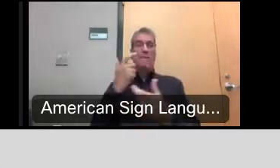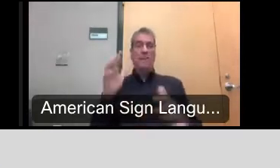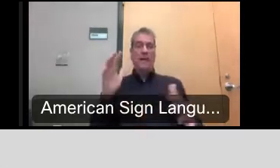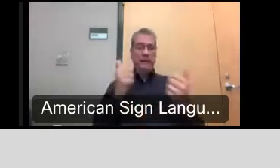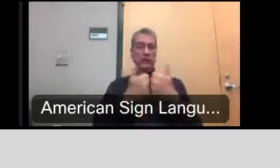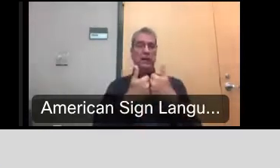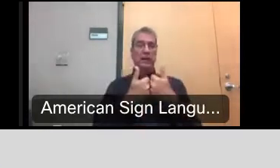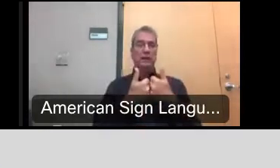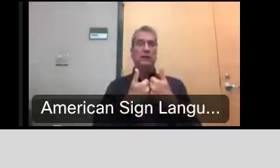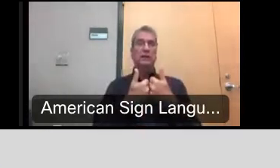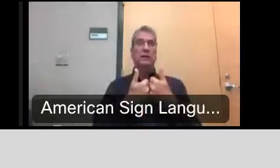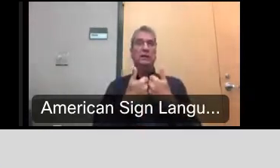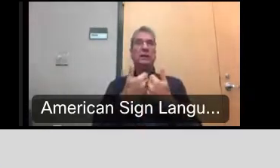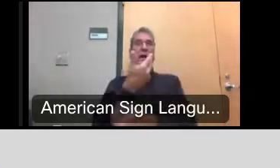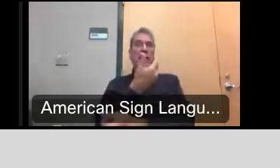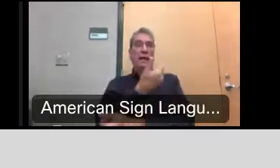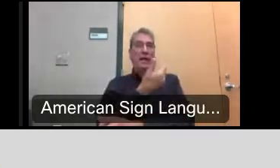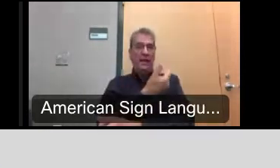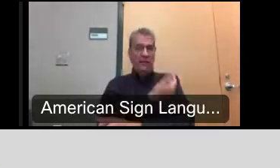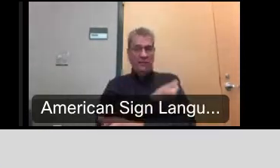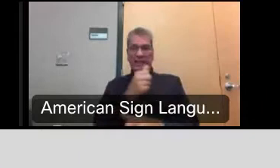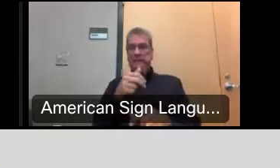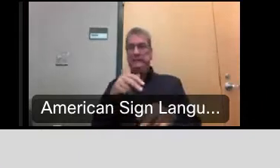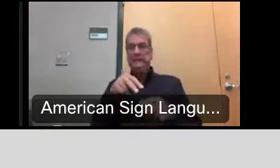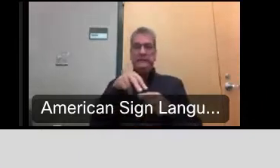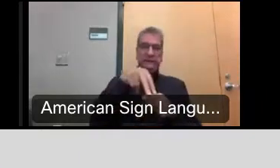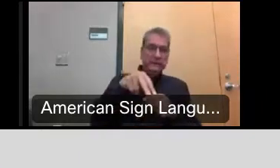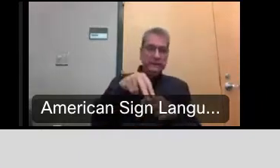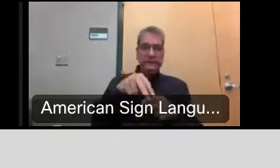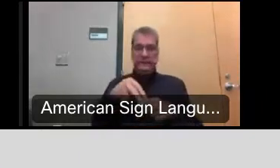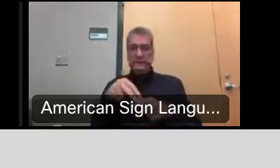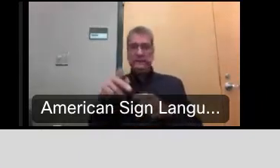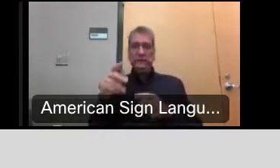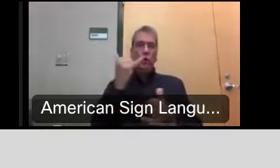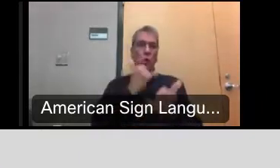And vaccine hesitancy, misinformation and disinformation that was out, there was also